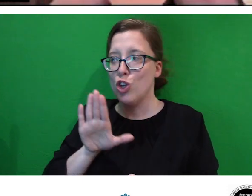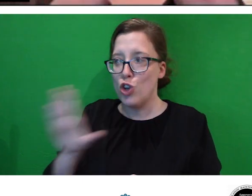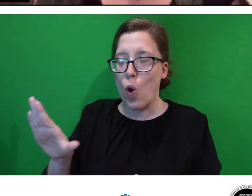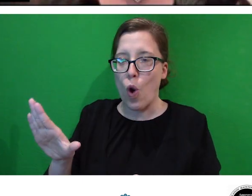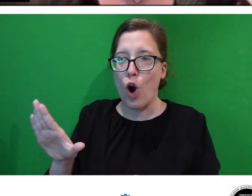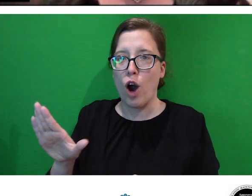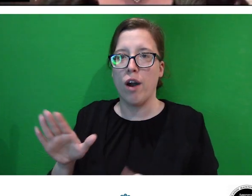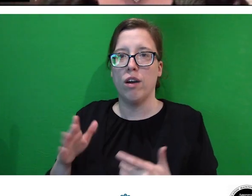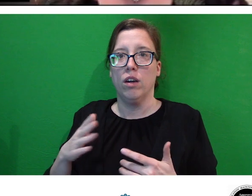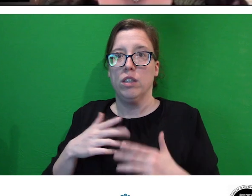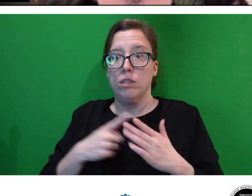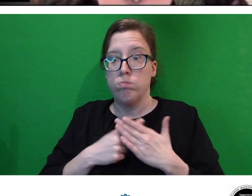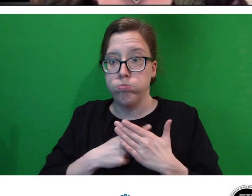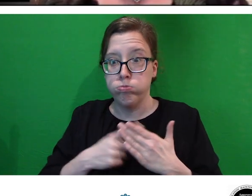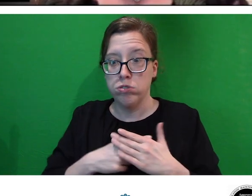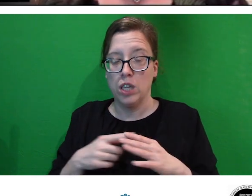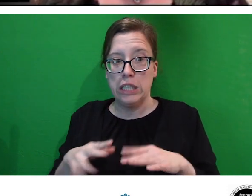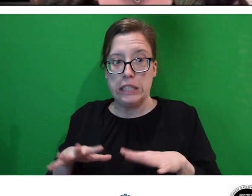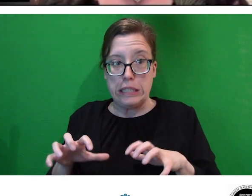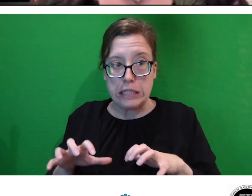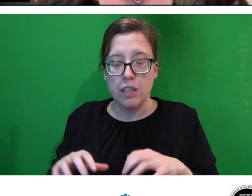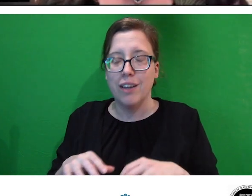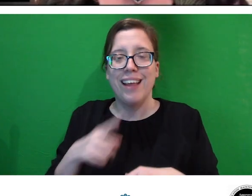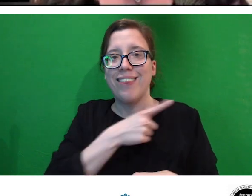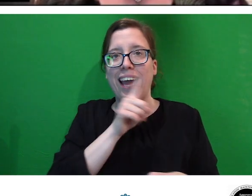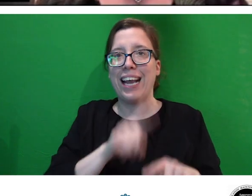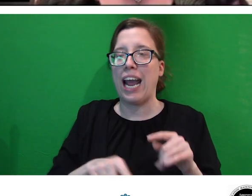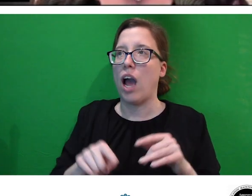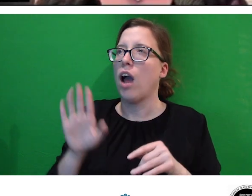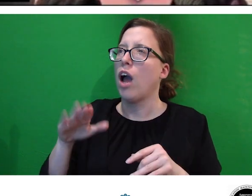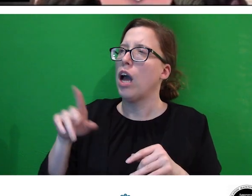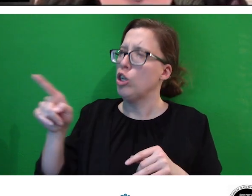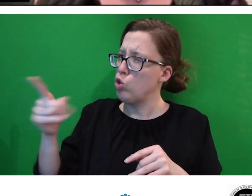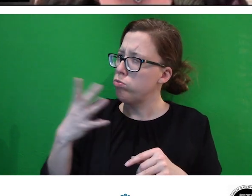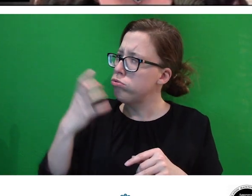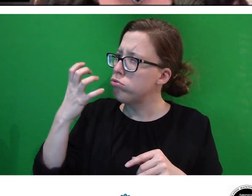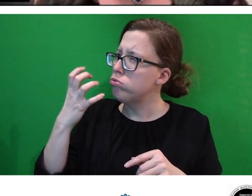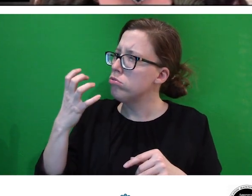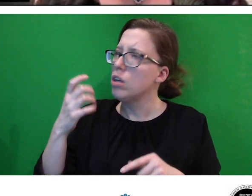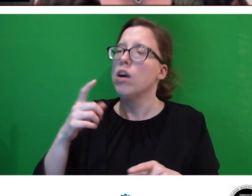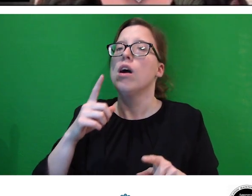I'm suggesting to you they sense the same things from you.